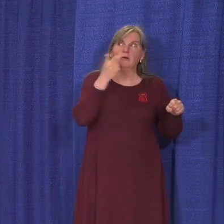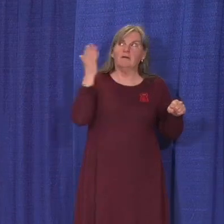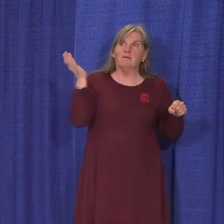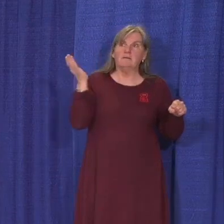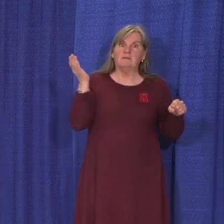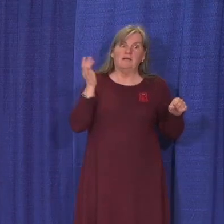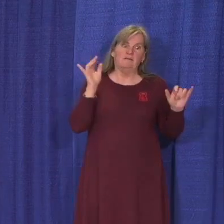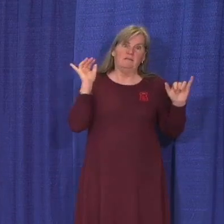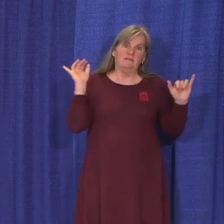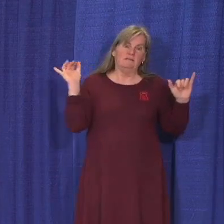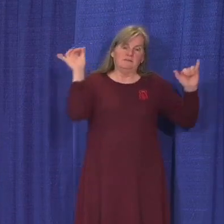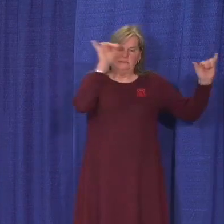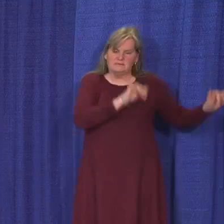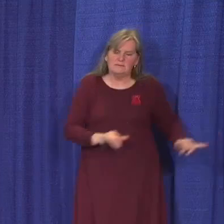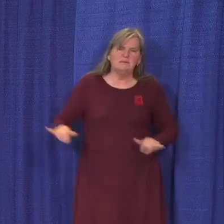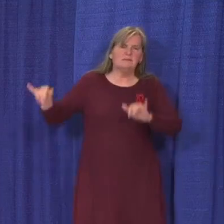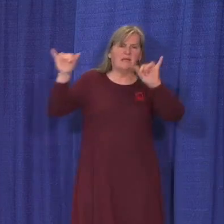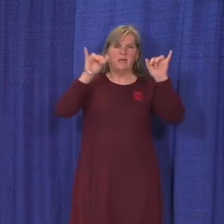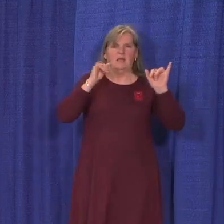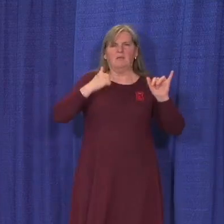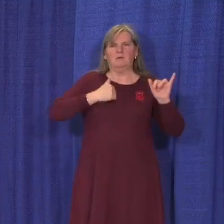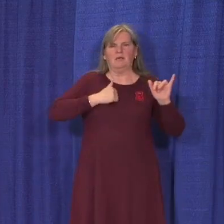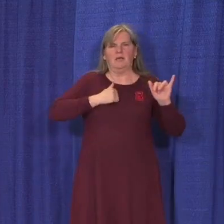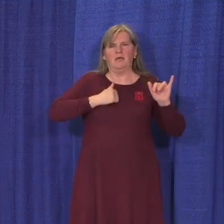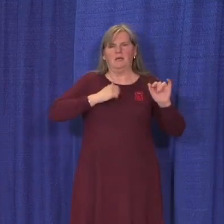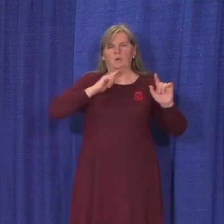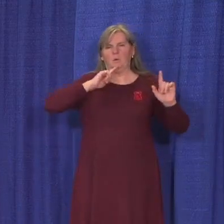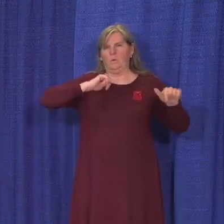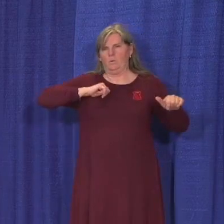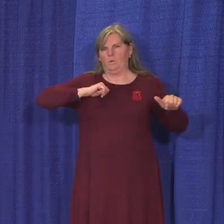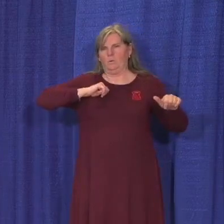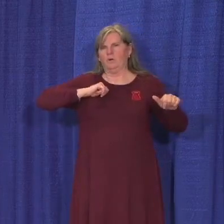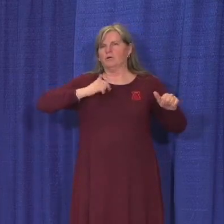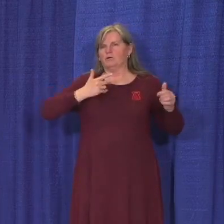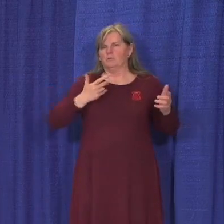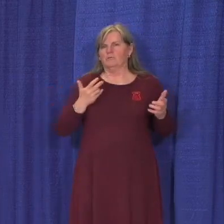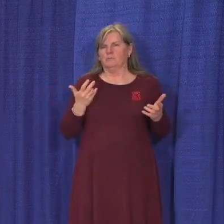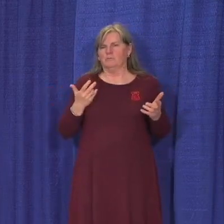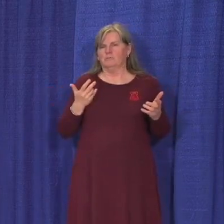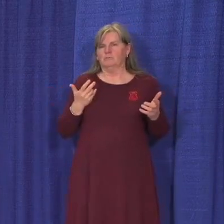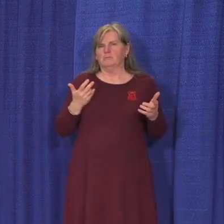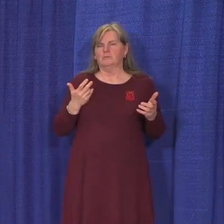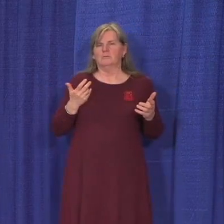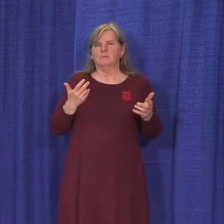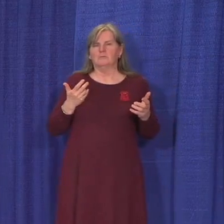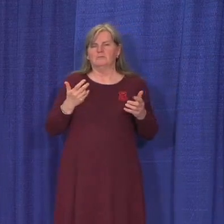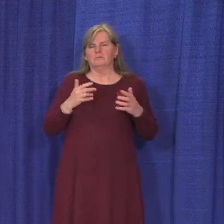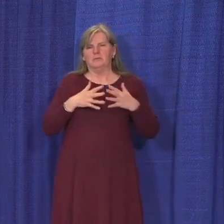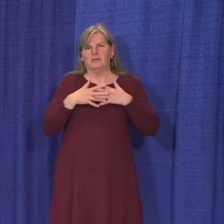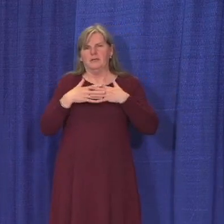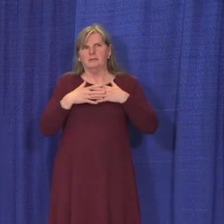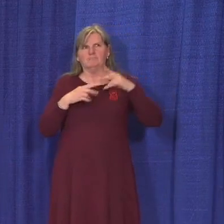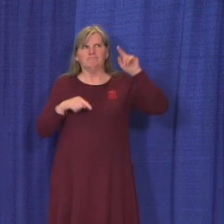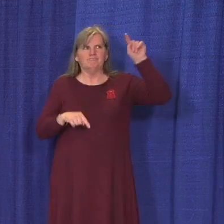saying please shut down Pearson International Airport and the conversation goes over to BC who